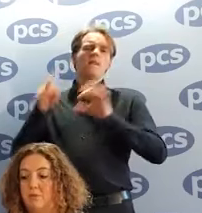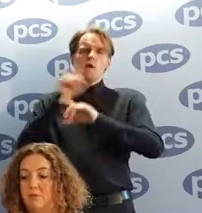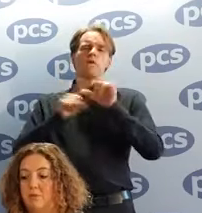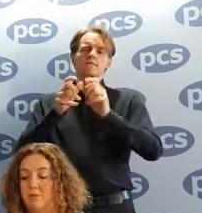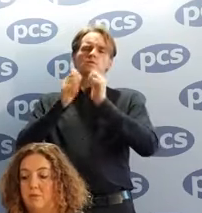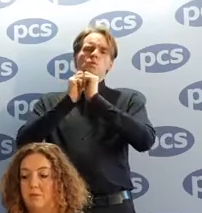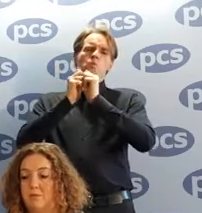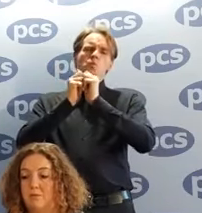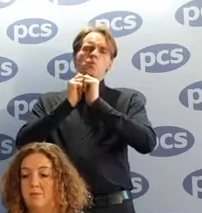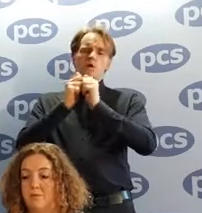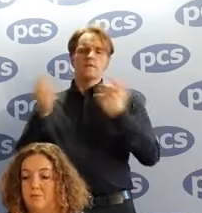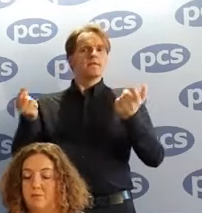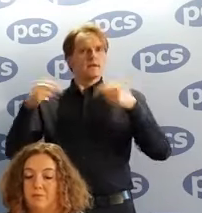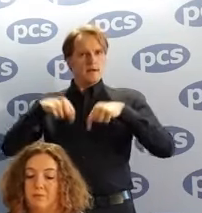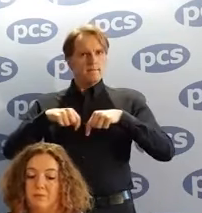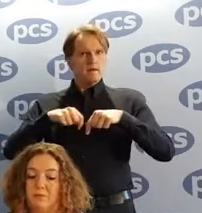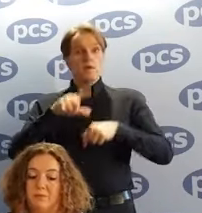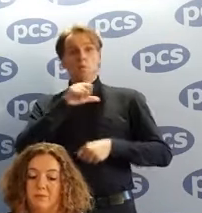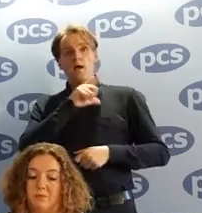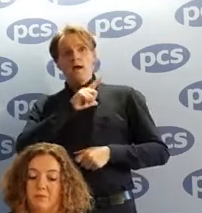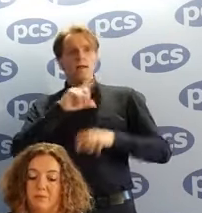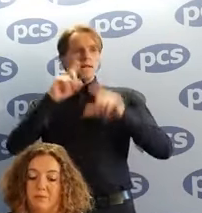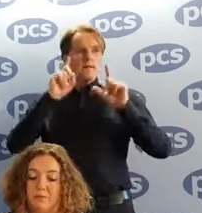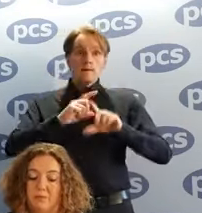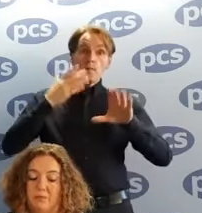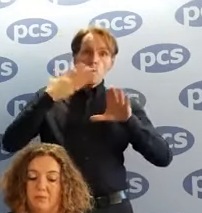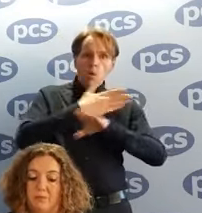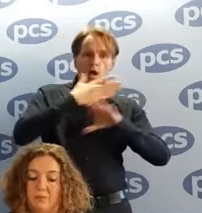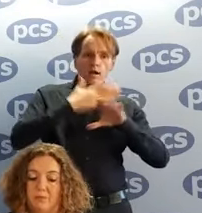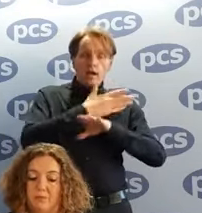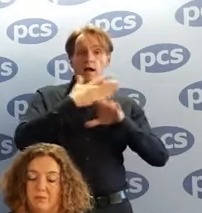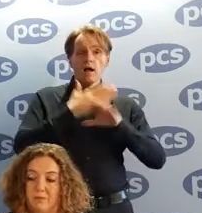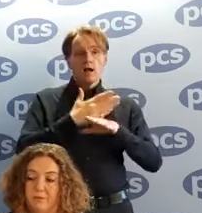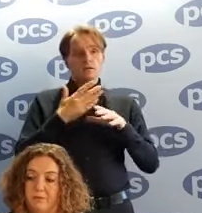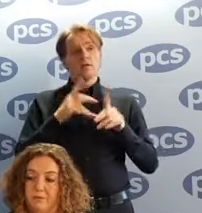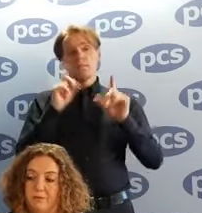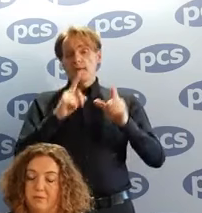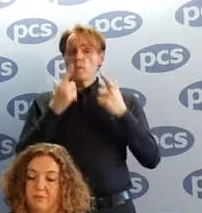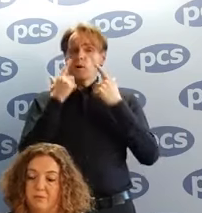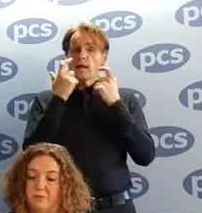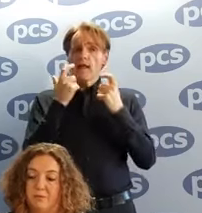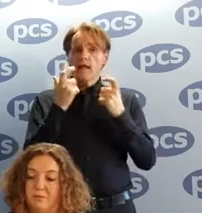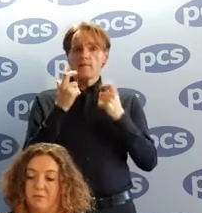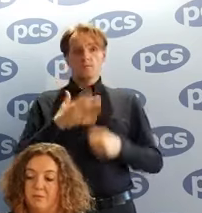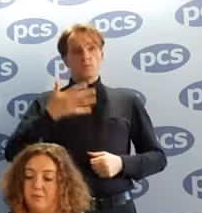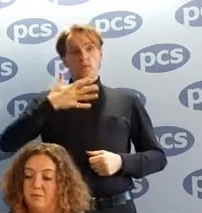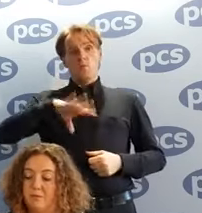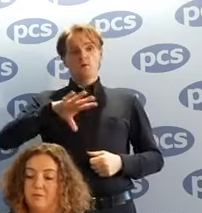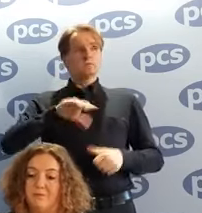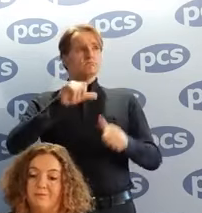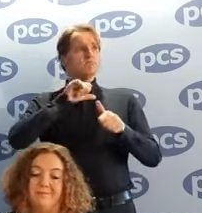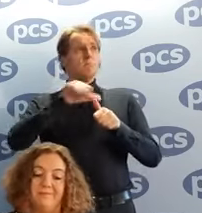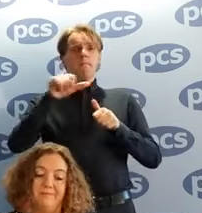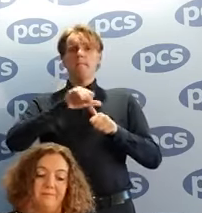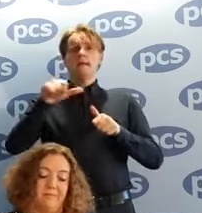because it shows people who work hard who care about their members and actually you know they want a better society and a better workplace and